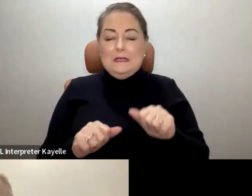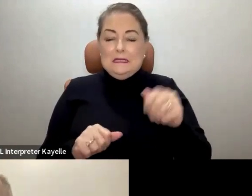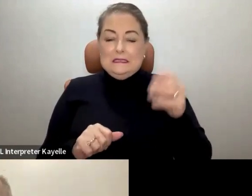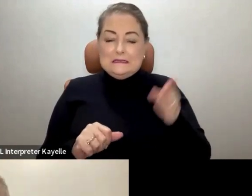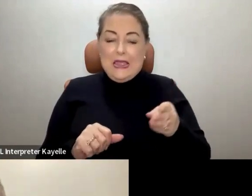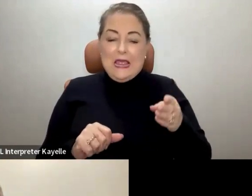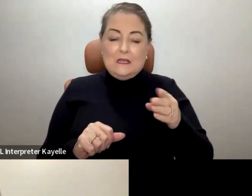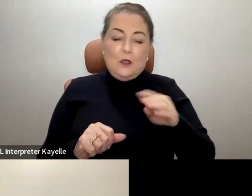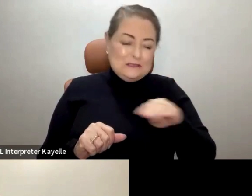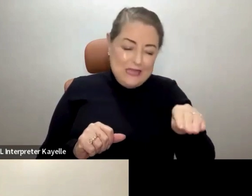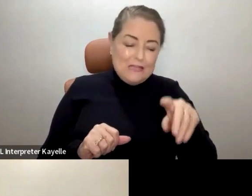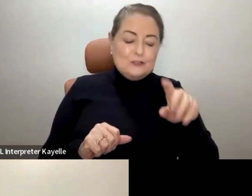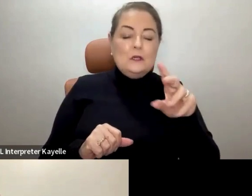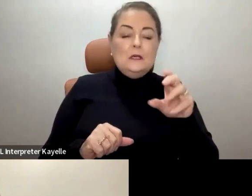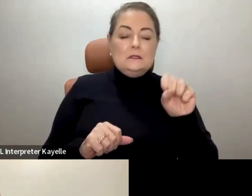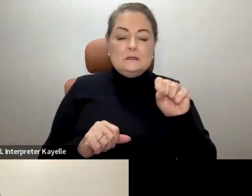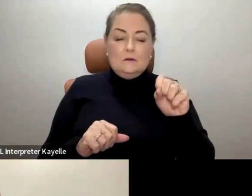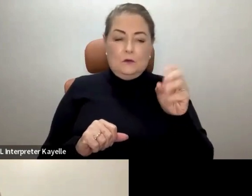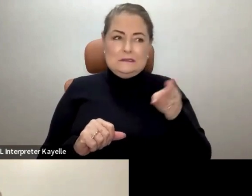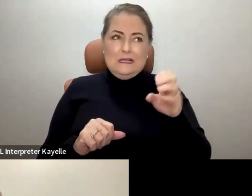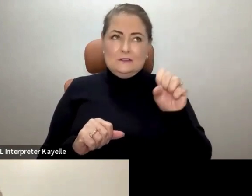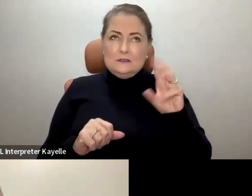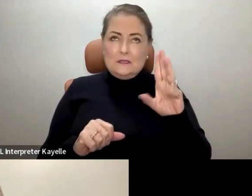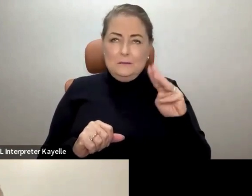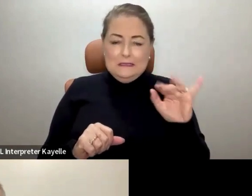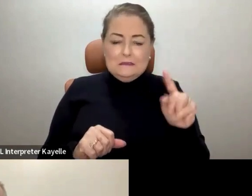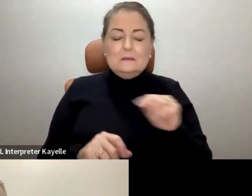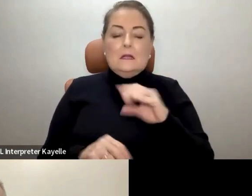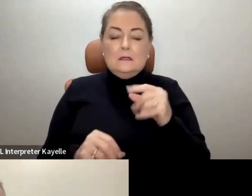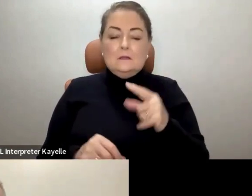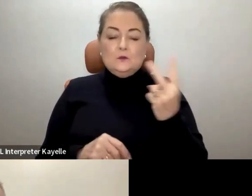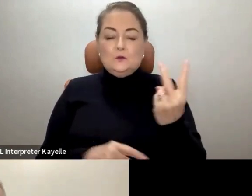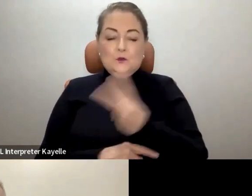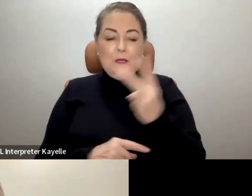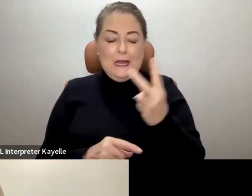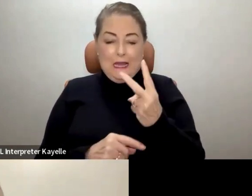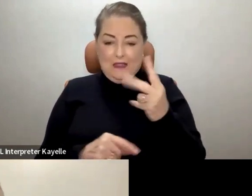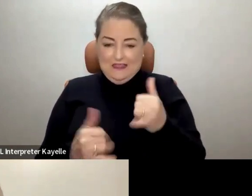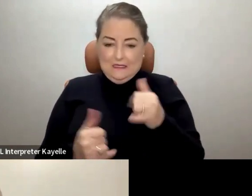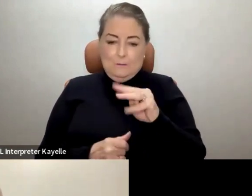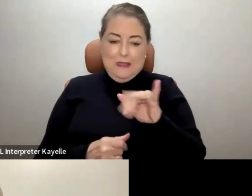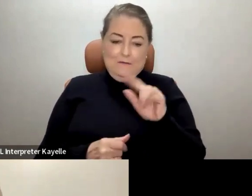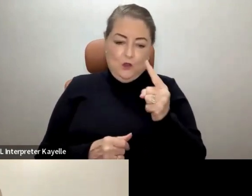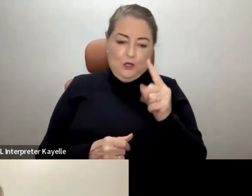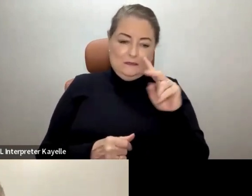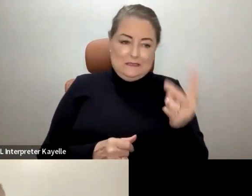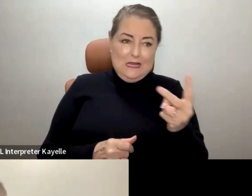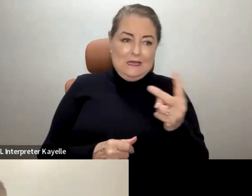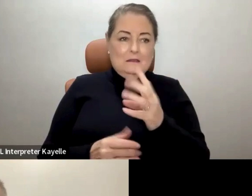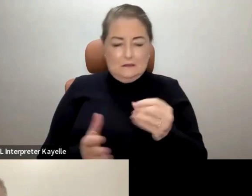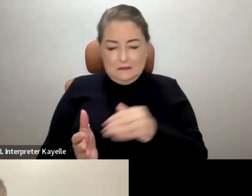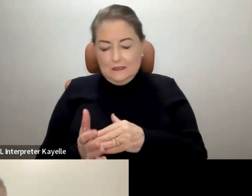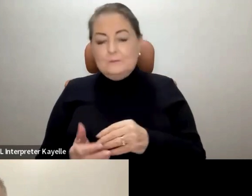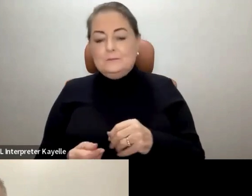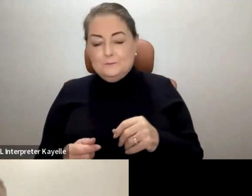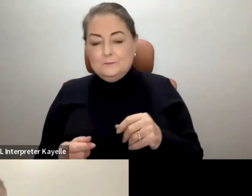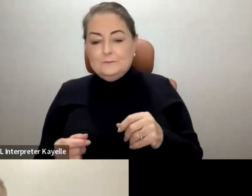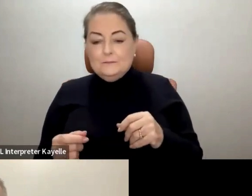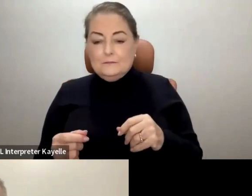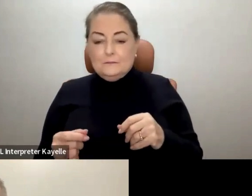you'll have there more information about our two day summit this week, May 1st and 2nd. Again. We want to make